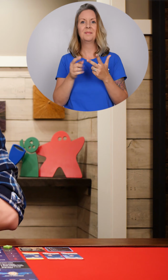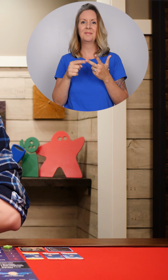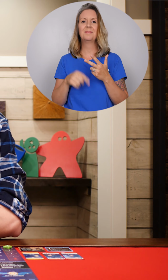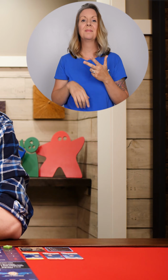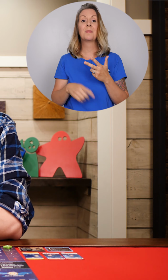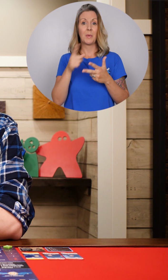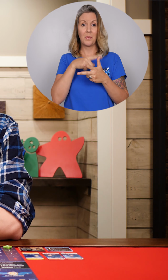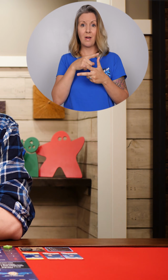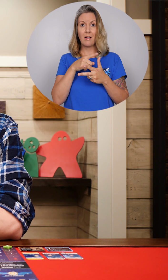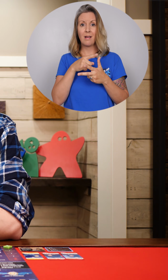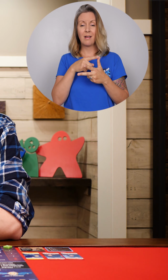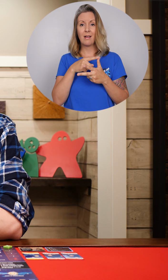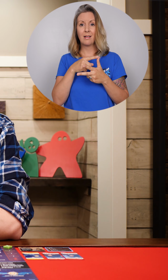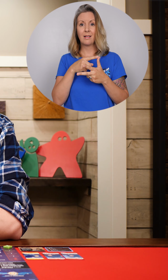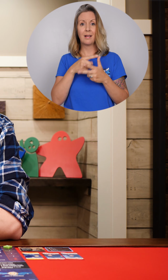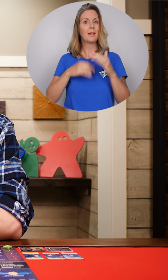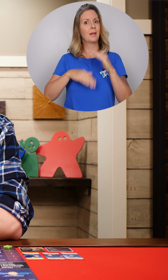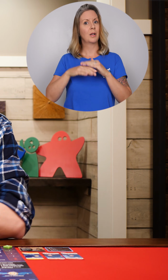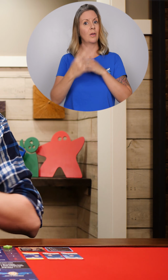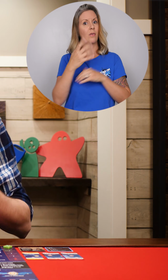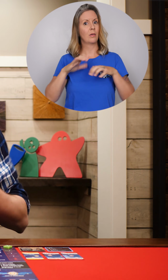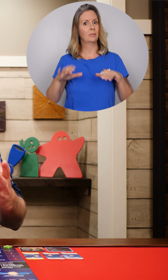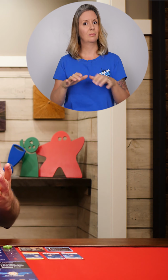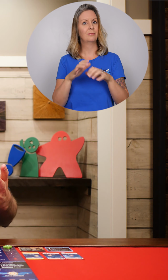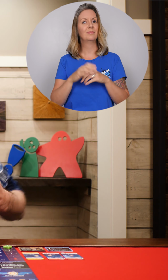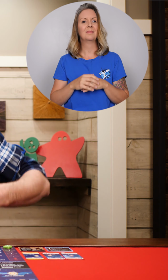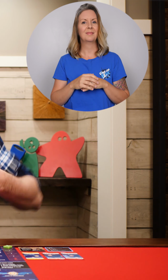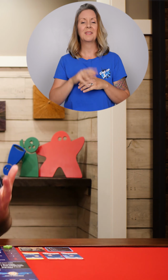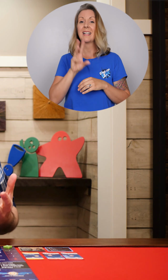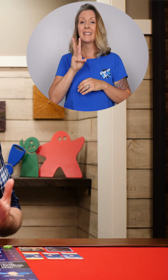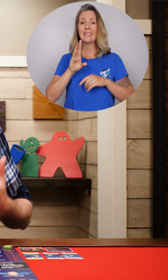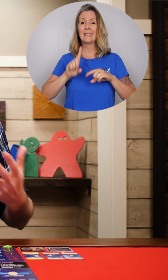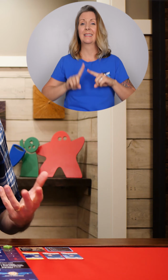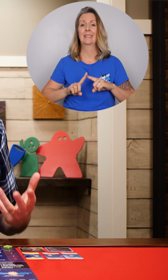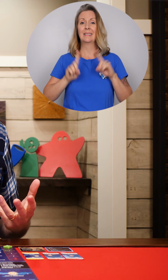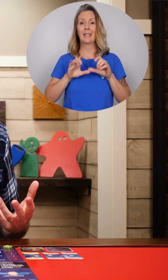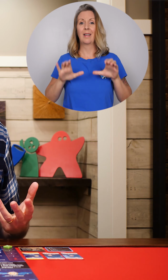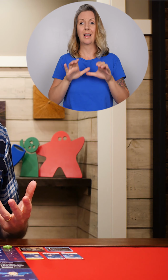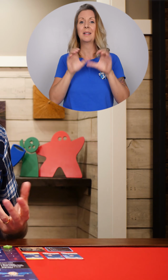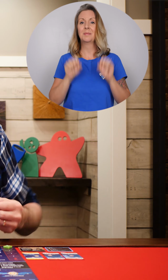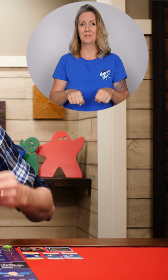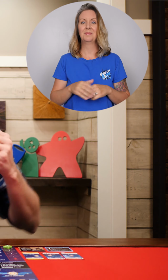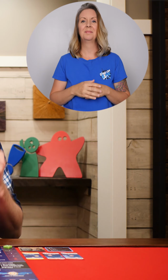you’ll perform 3 steps. In the first step, you perform up to 4 actions and there are